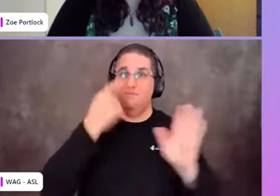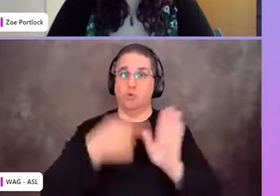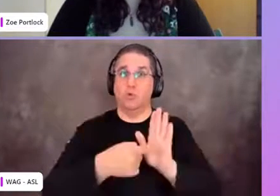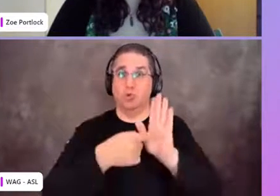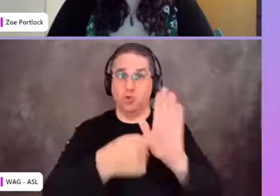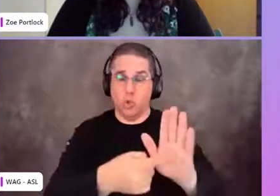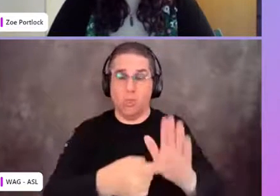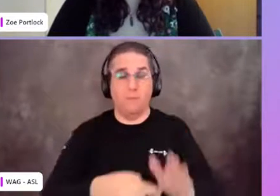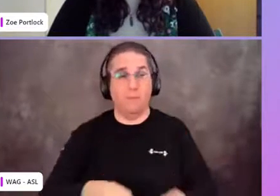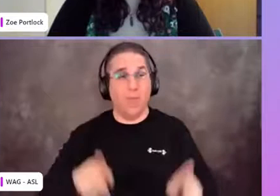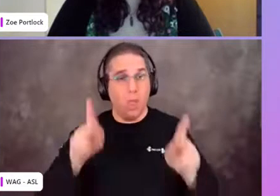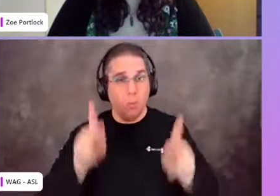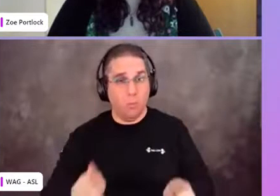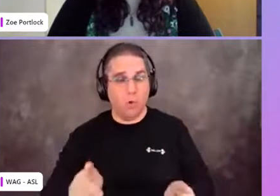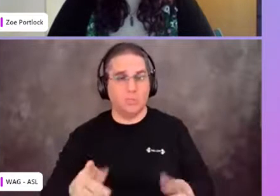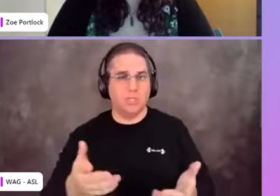block their access to something important, it